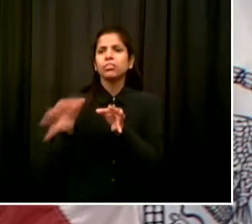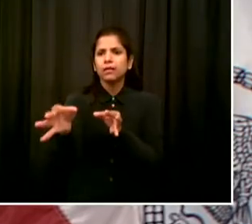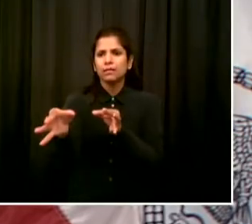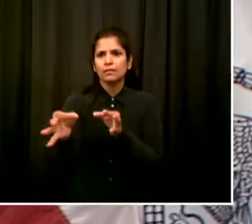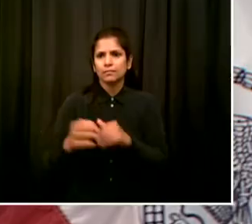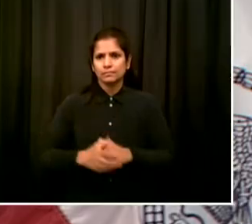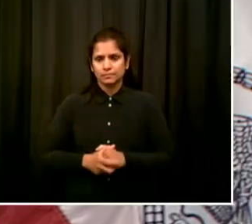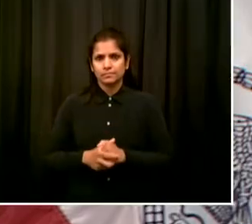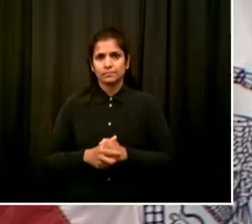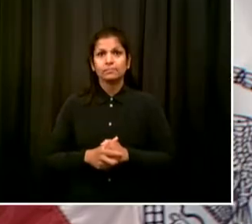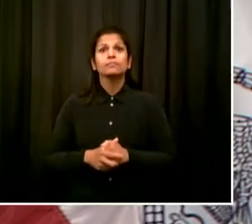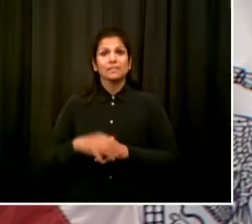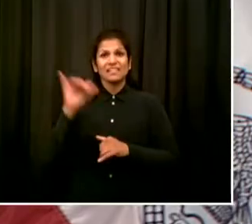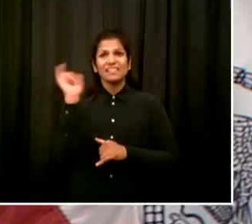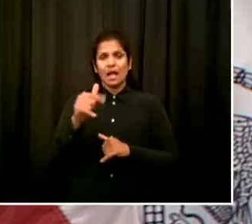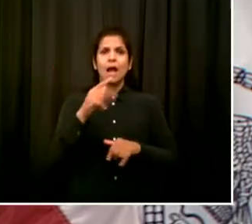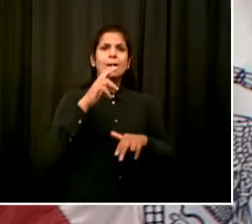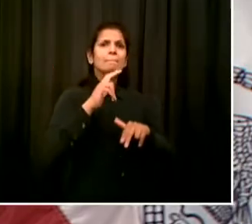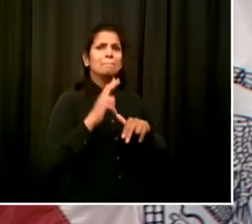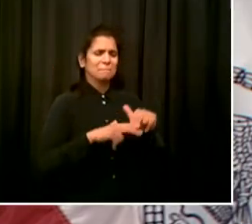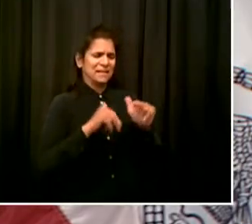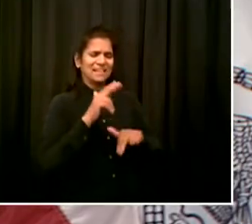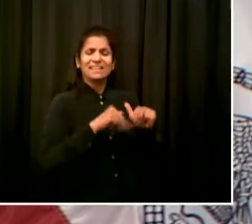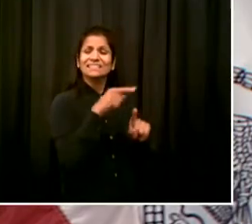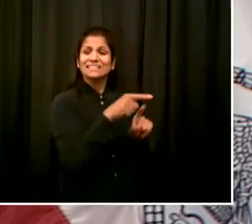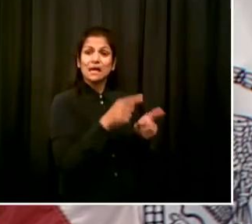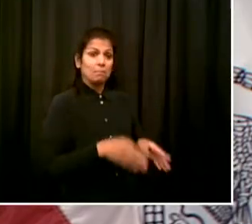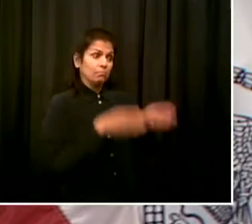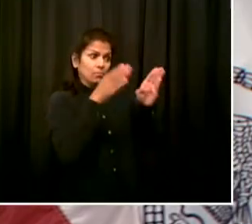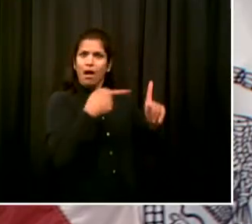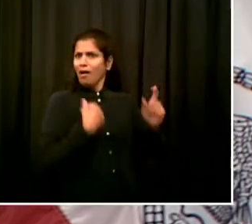INVESTMENTS AND I WILL CONTINUE TO BE THAT THE DY AWLLI OMCE WHEN WE CAN